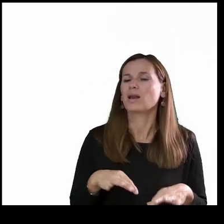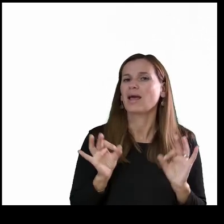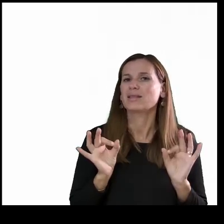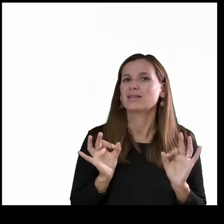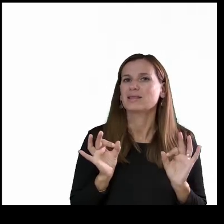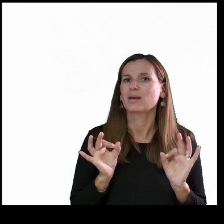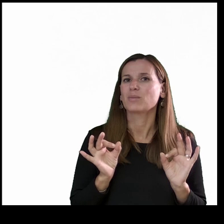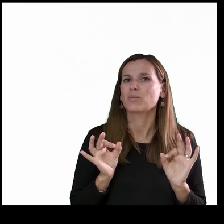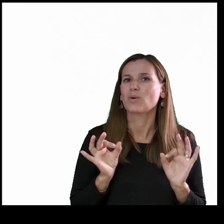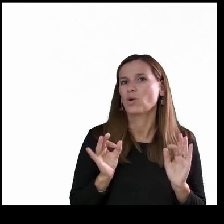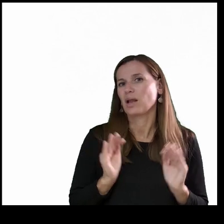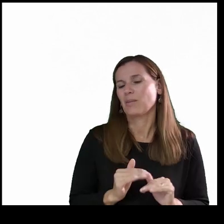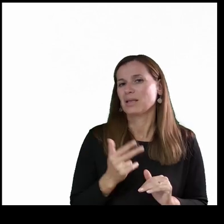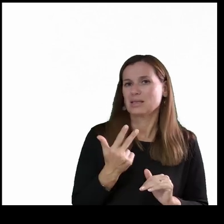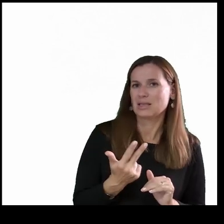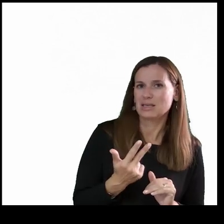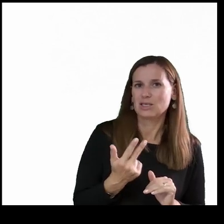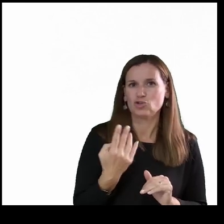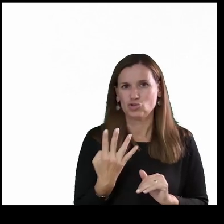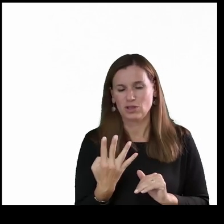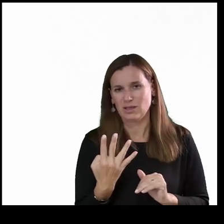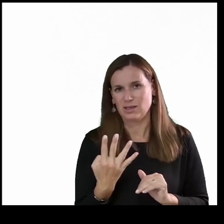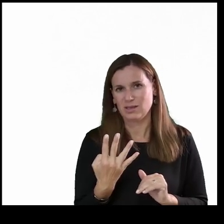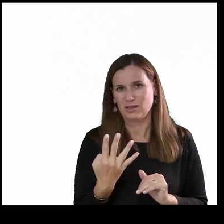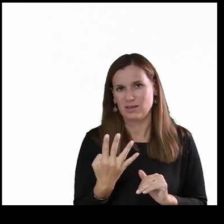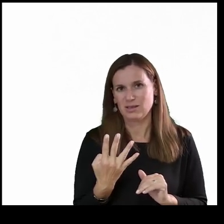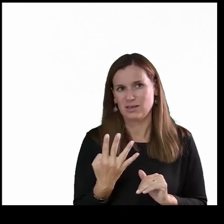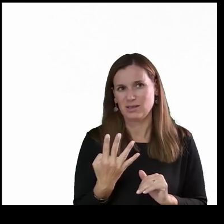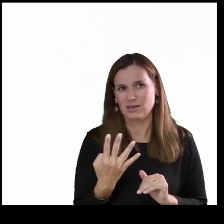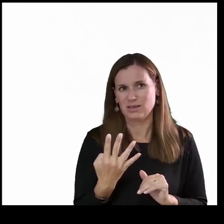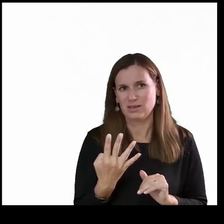least three, four papers